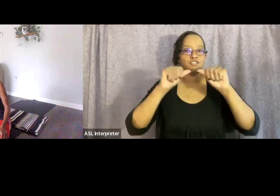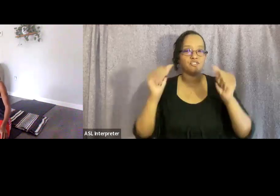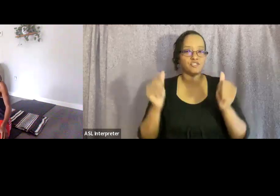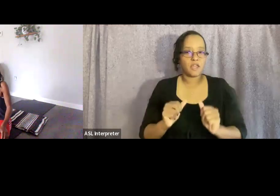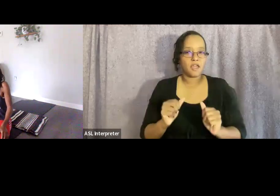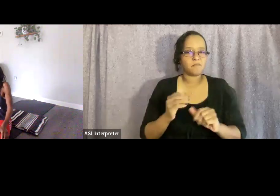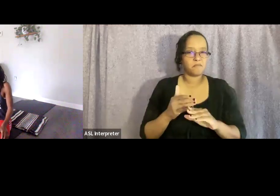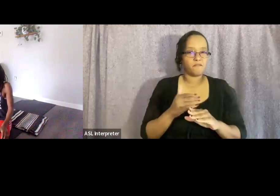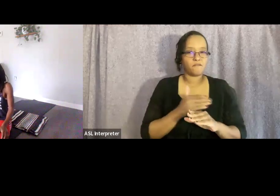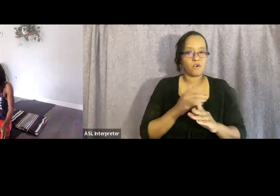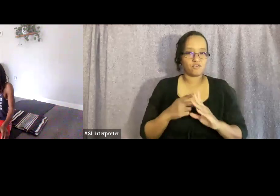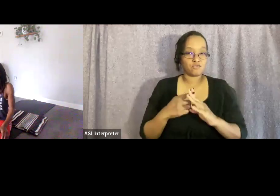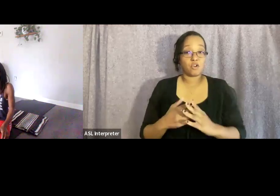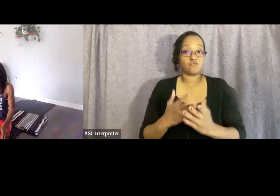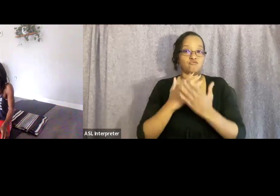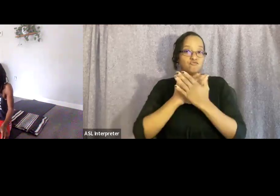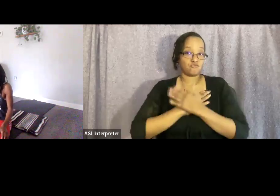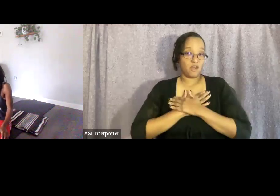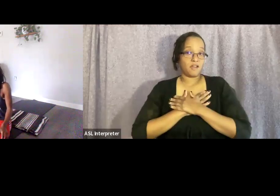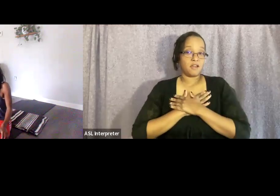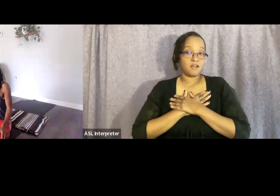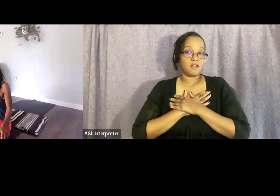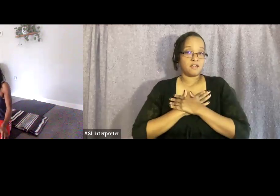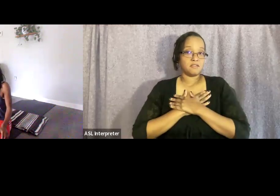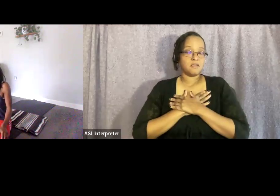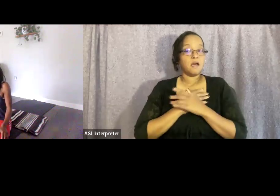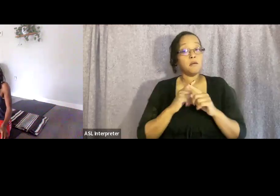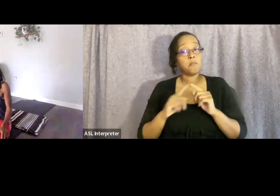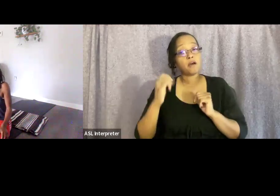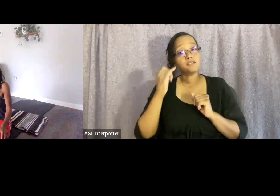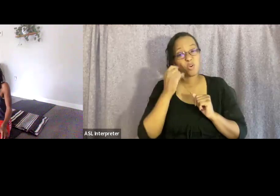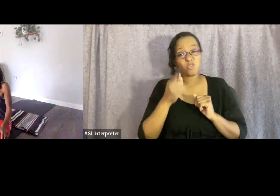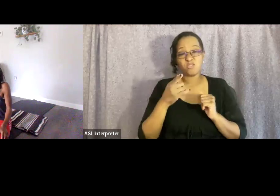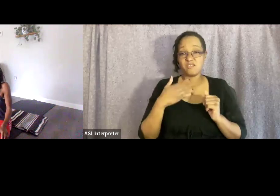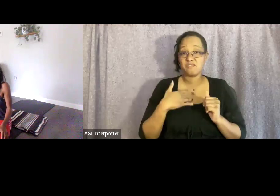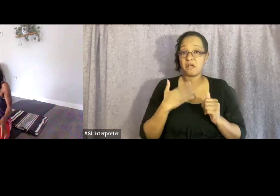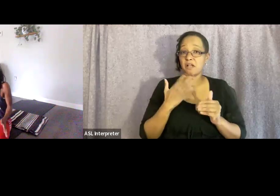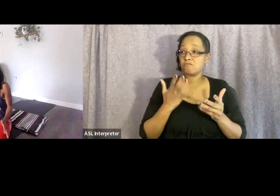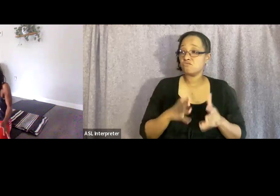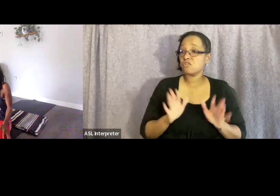Right? However, if you are done, you're done. Find rest now.